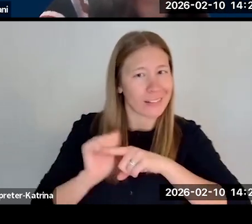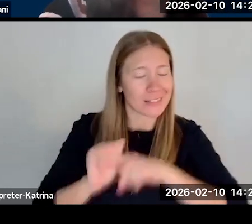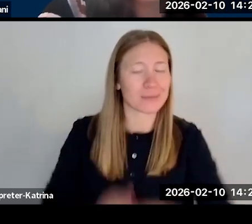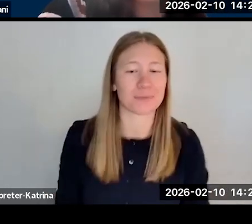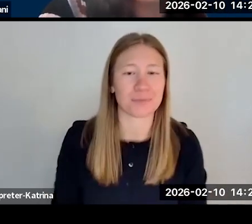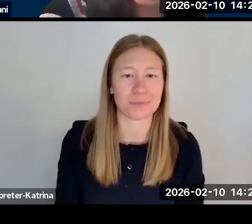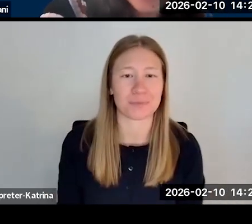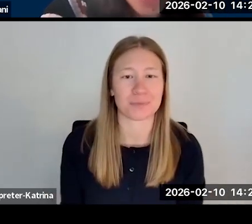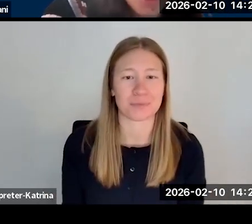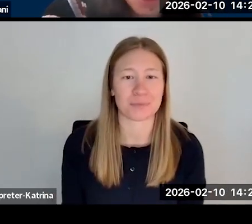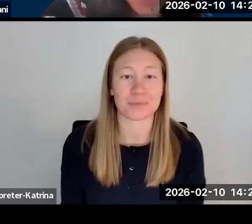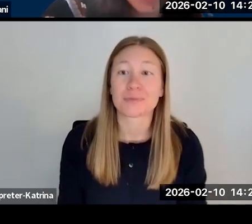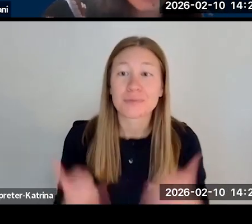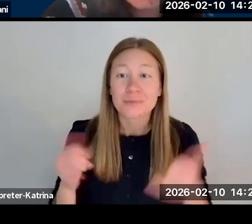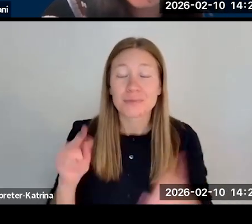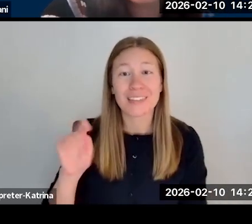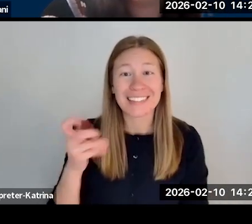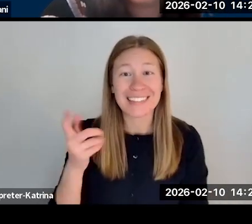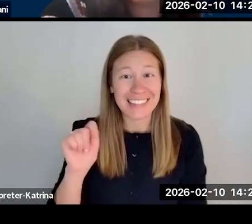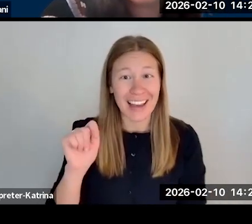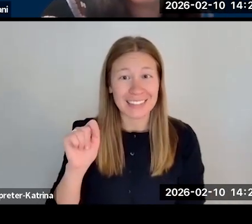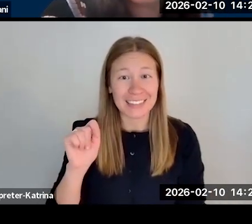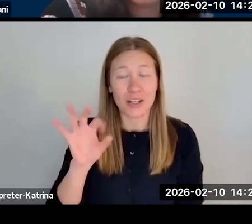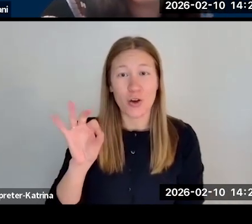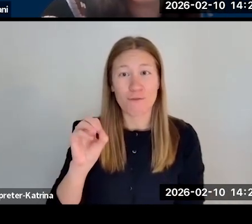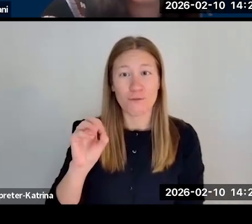Okay, for text formatting, we wanna make sure